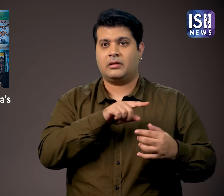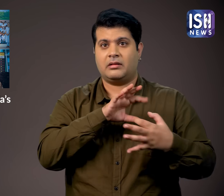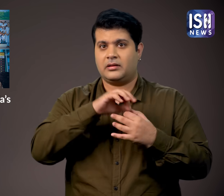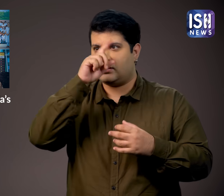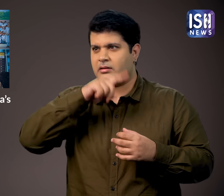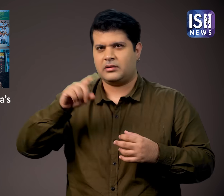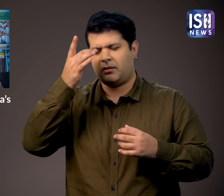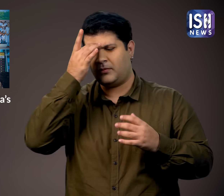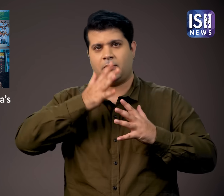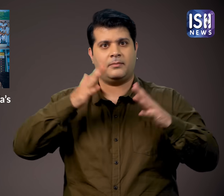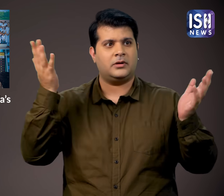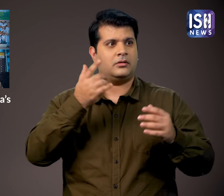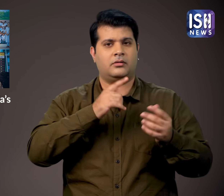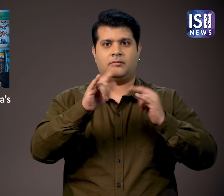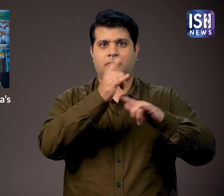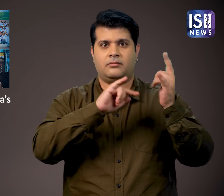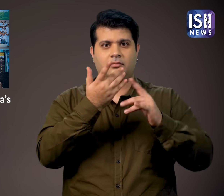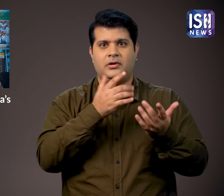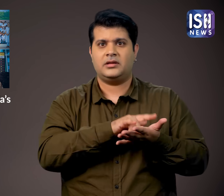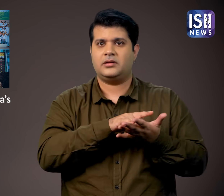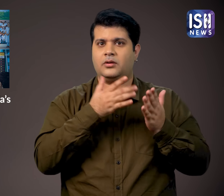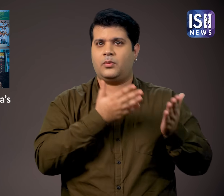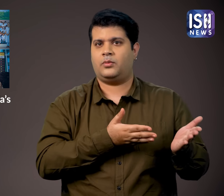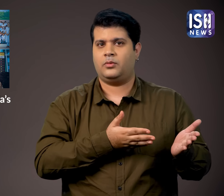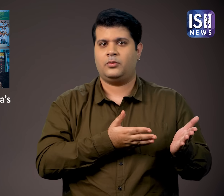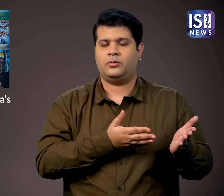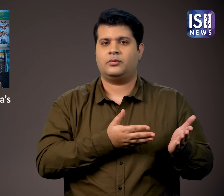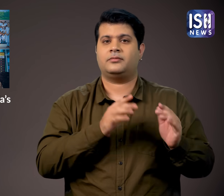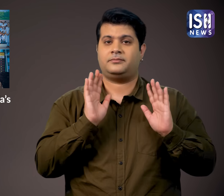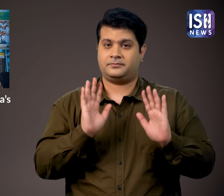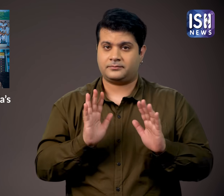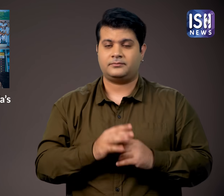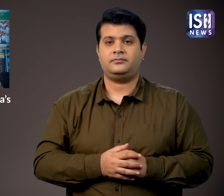Airline’s internal mess created a country-wide crisis.